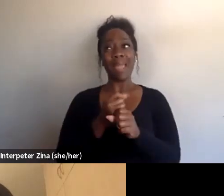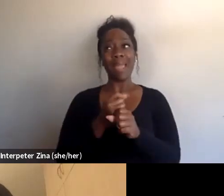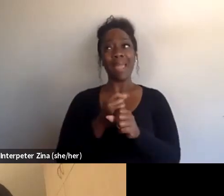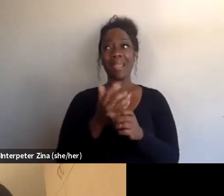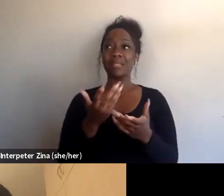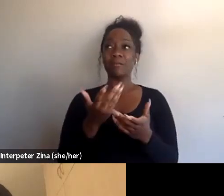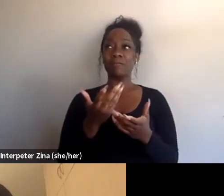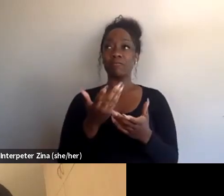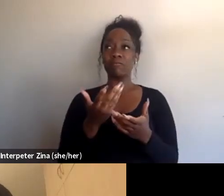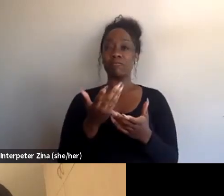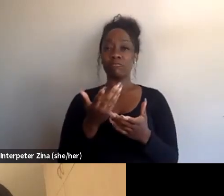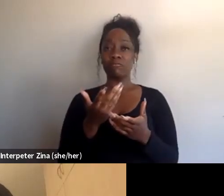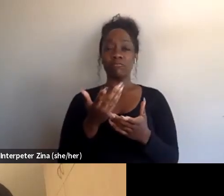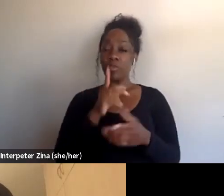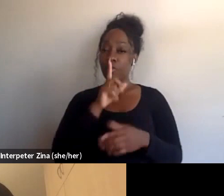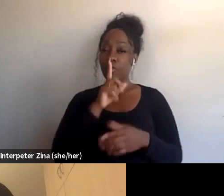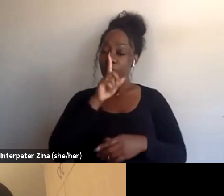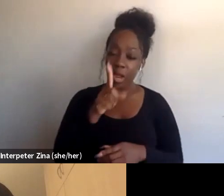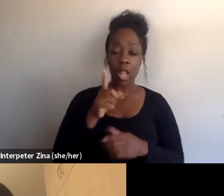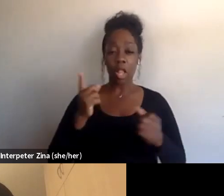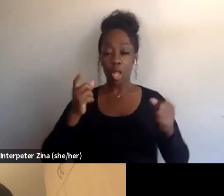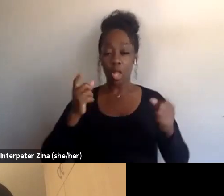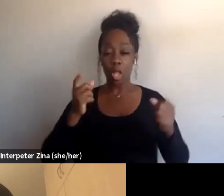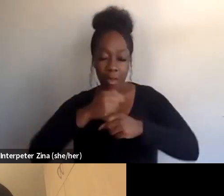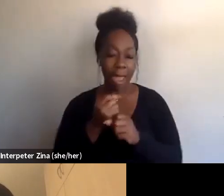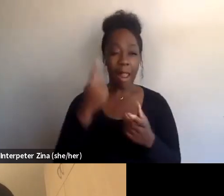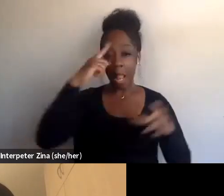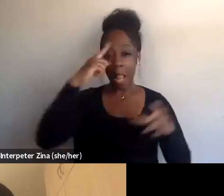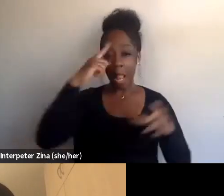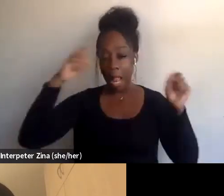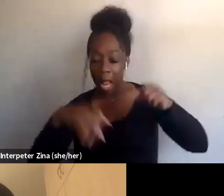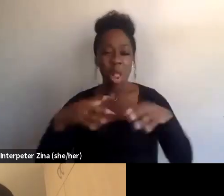it was really purely creative selfishness if you would say.